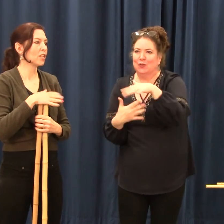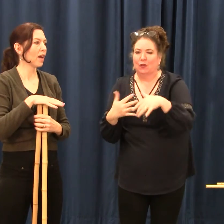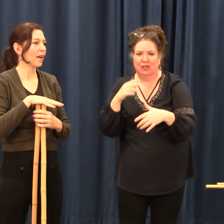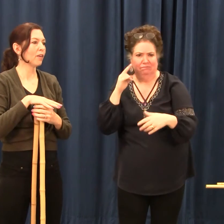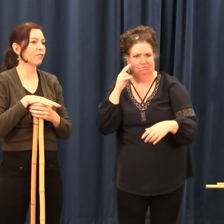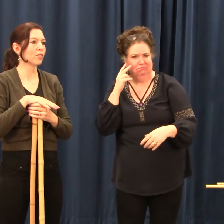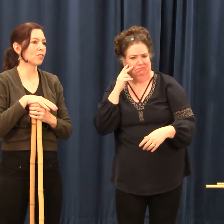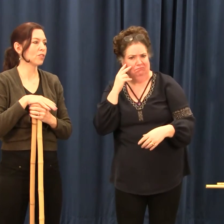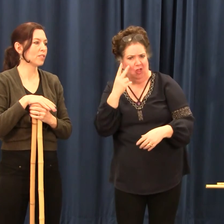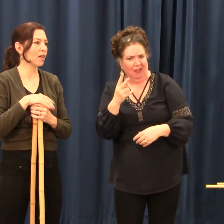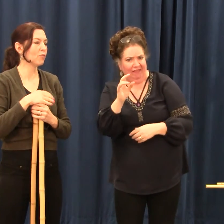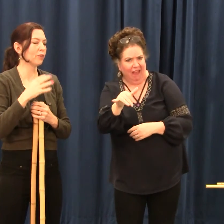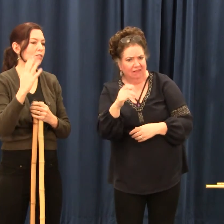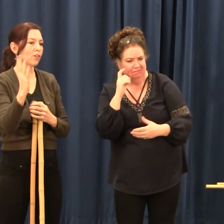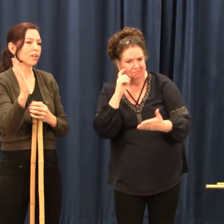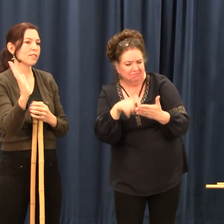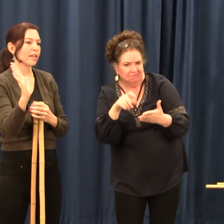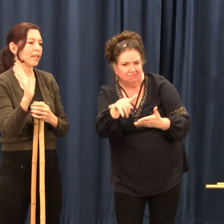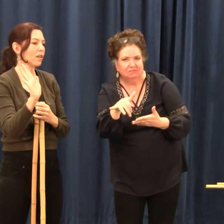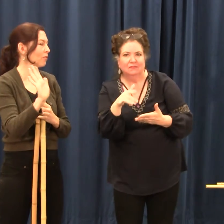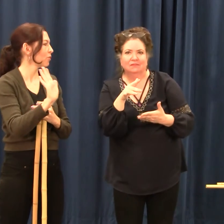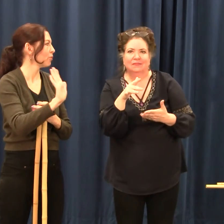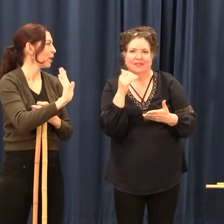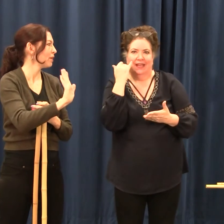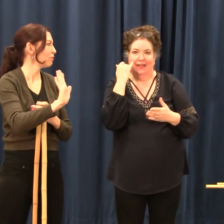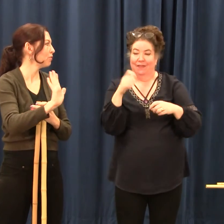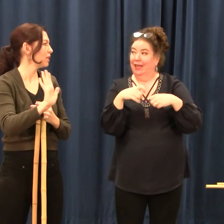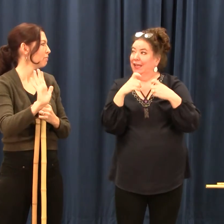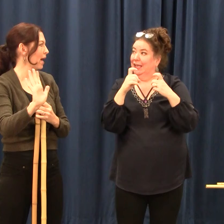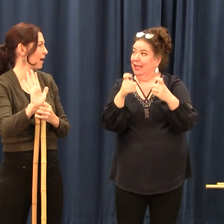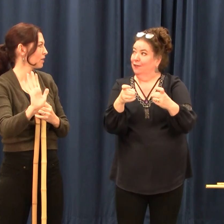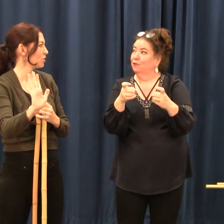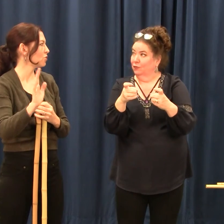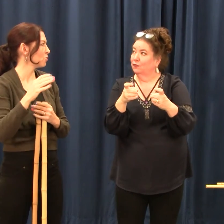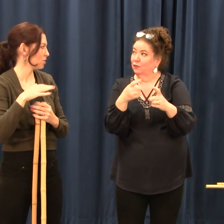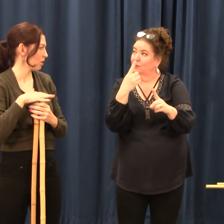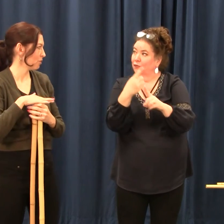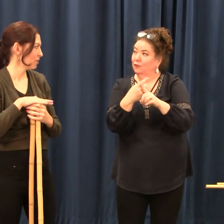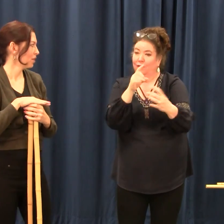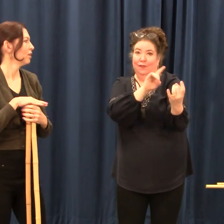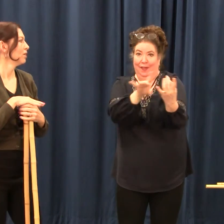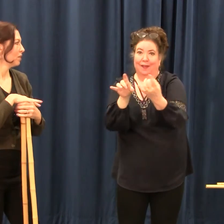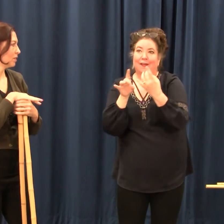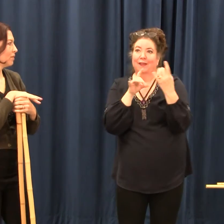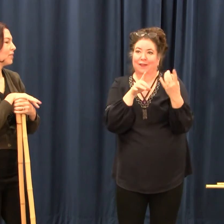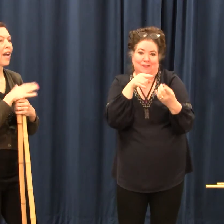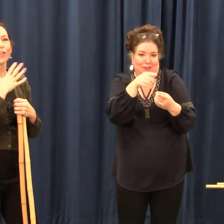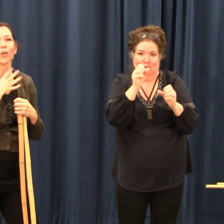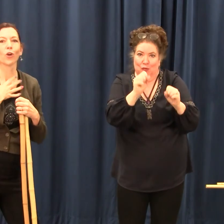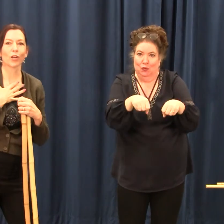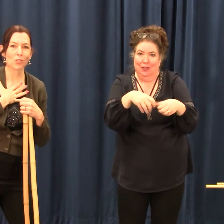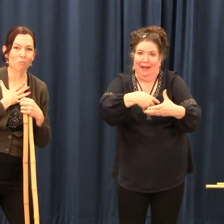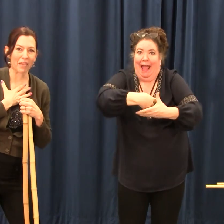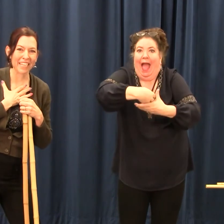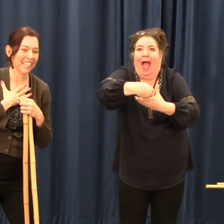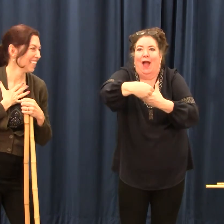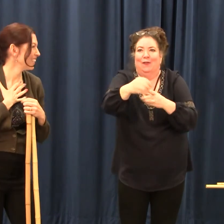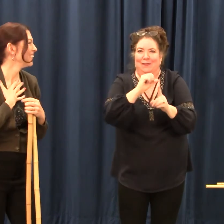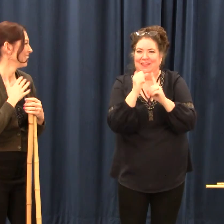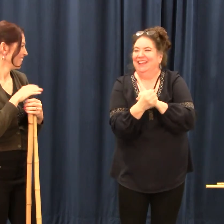got out of this herself!" As long as I gave her the right feedback to do so, that encouraged me.